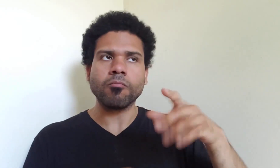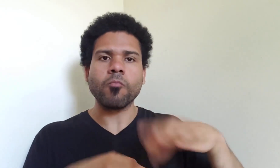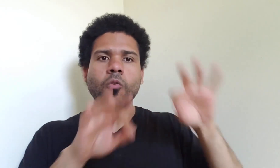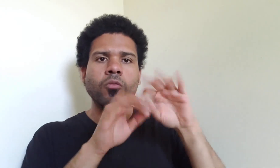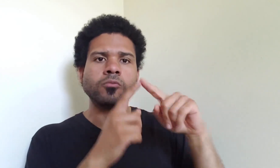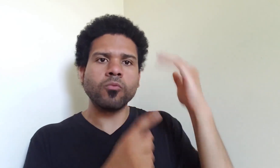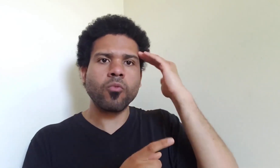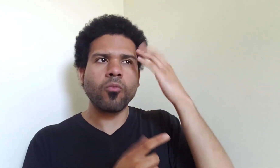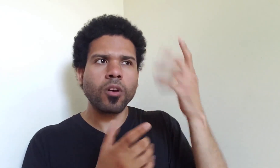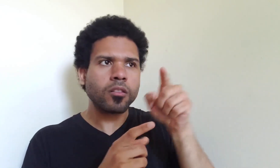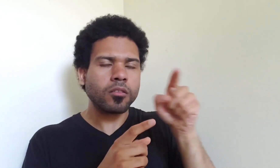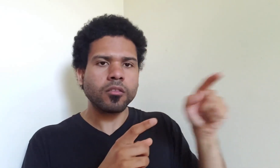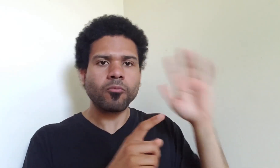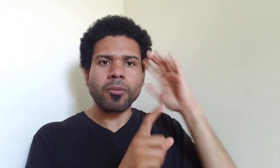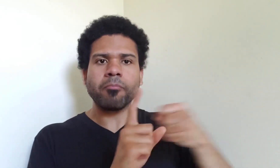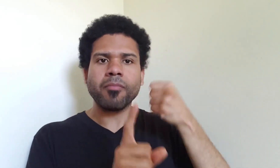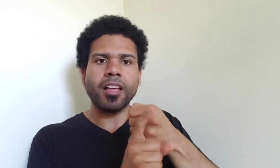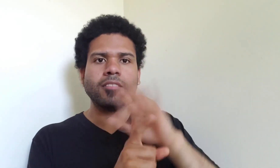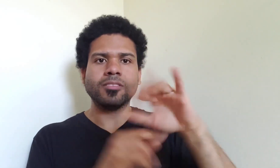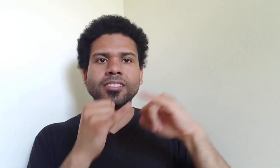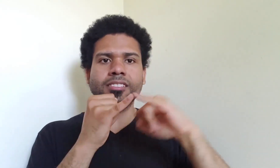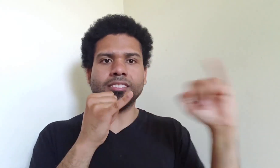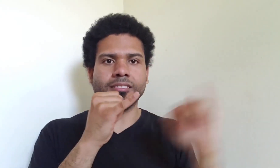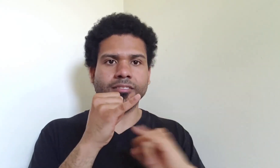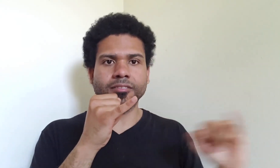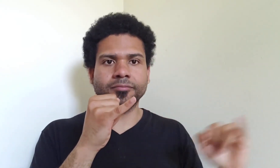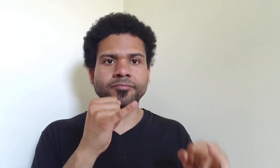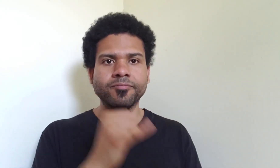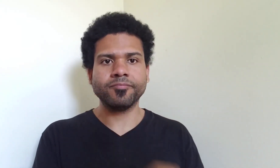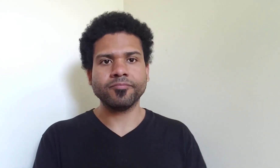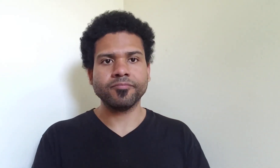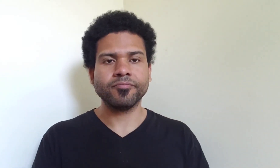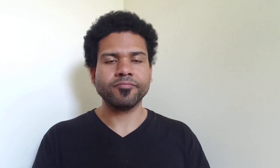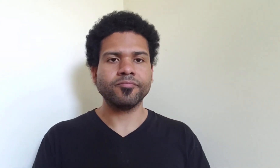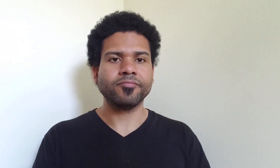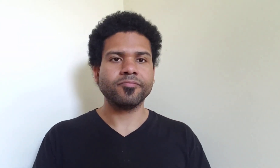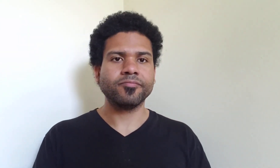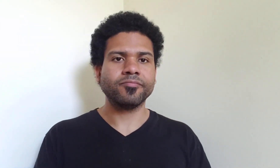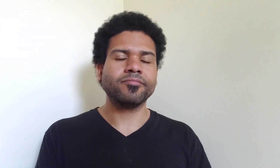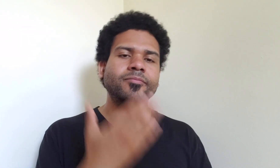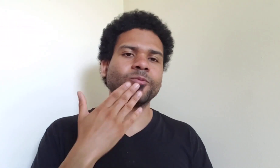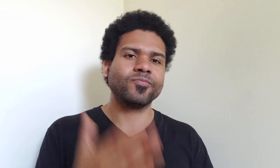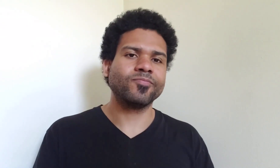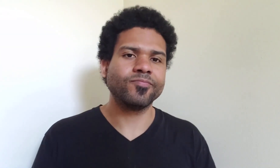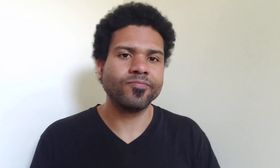to be aware of food types that will have an impact on their digestive system. Thank you.